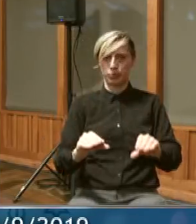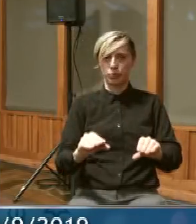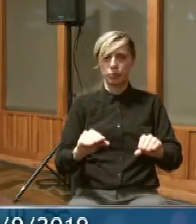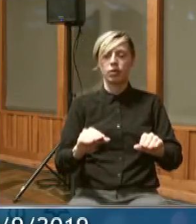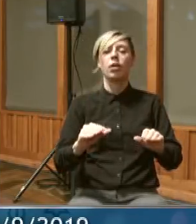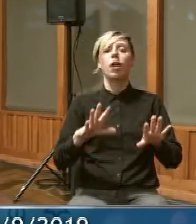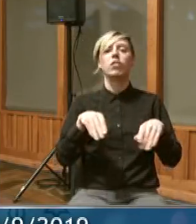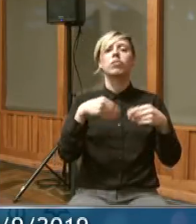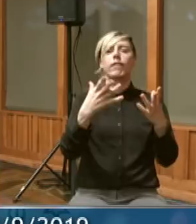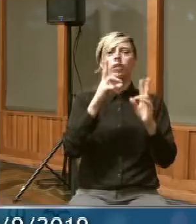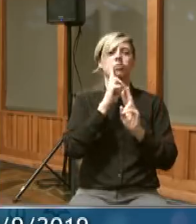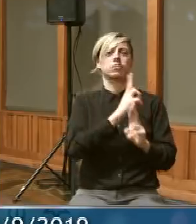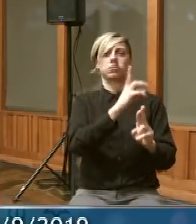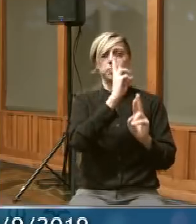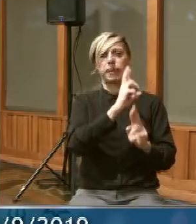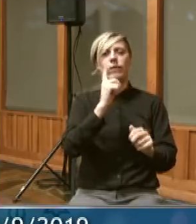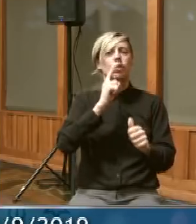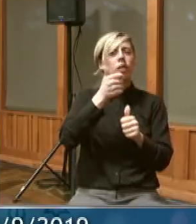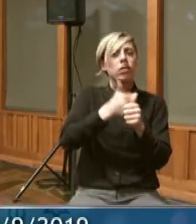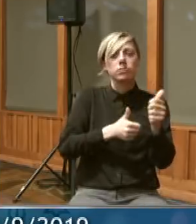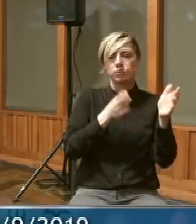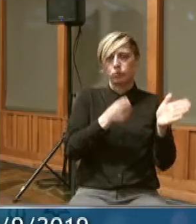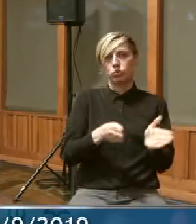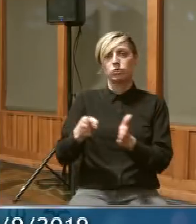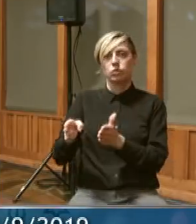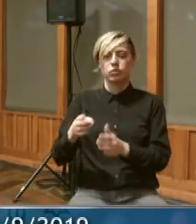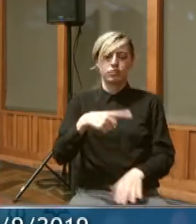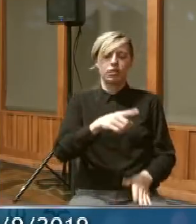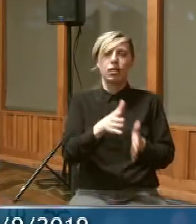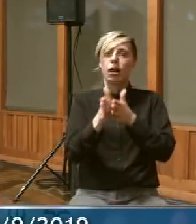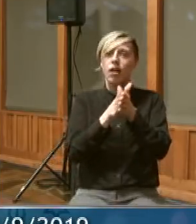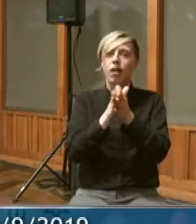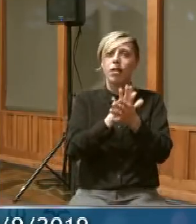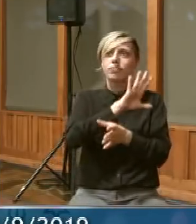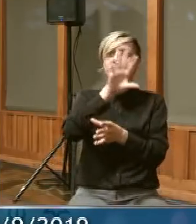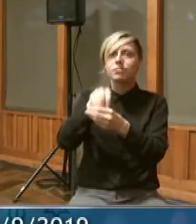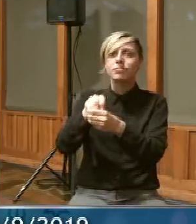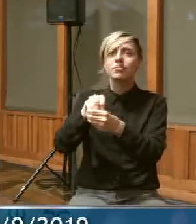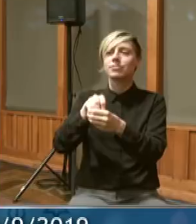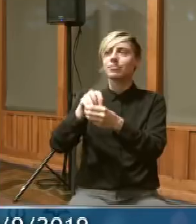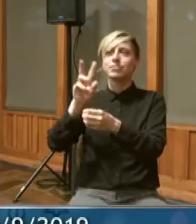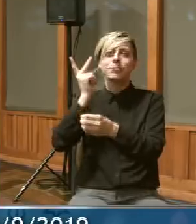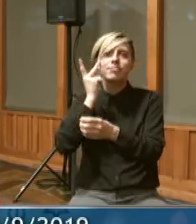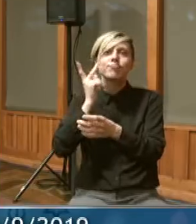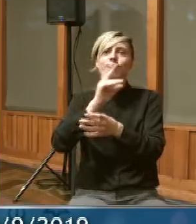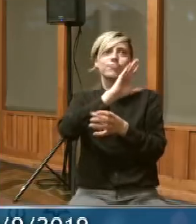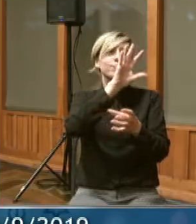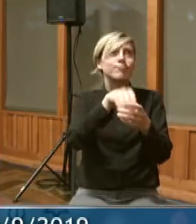USE STREET KNOWLEDGE OF HOW TO DEESCALATE DIFFICULT SITUATIONS APPEARED HONOR THE DIGNITY AND HUMANITY OF ALL OF OUR